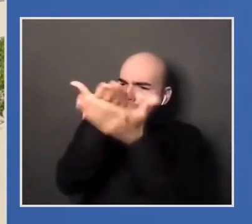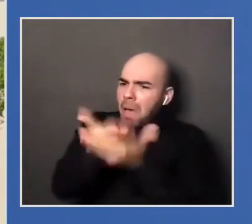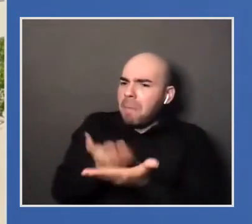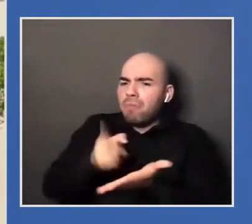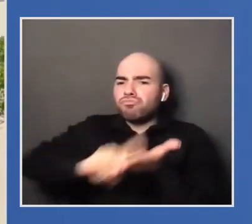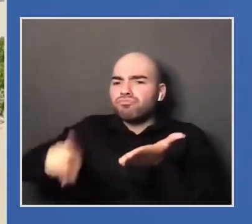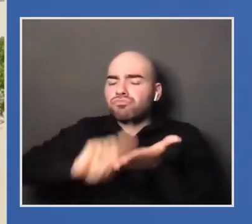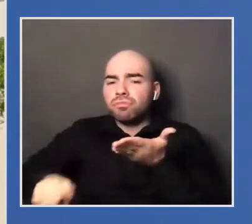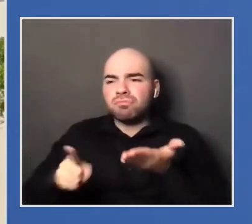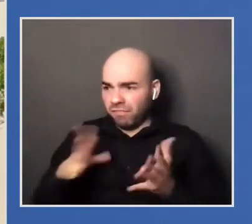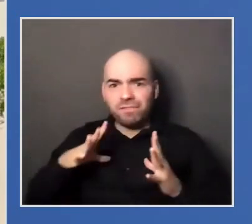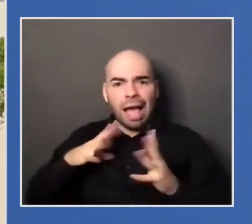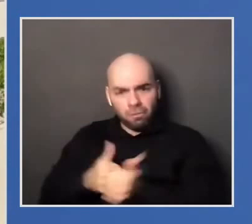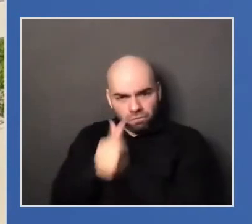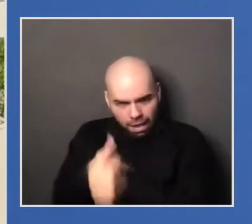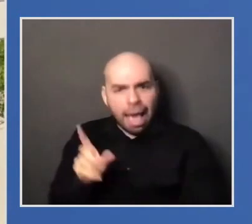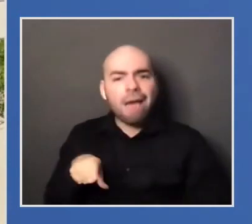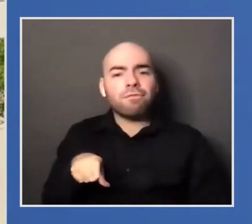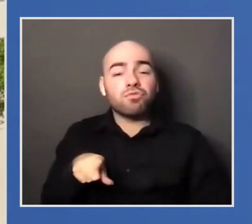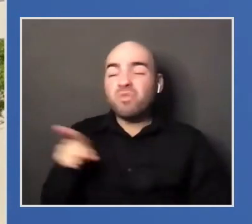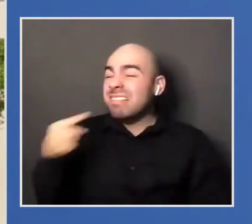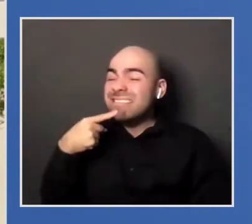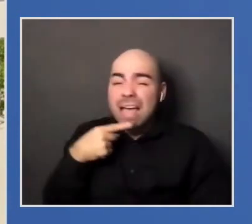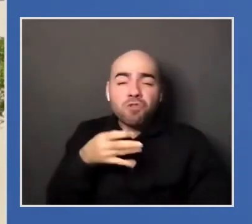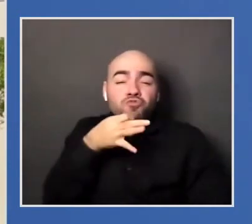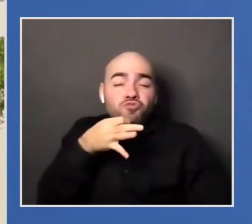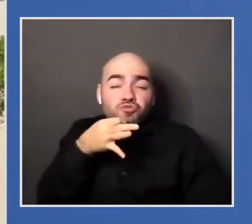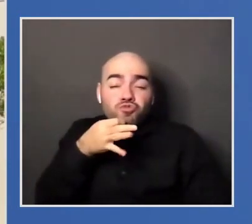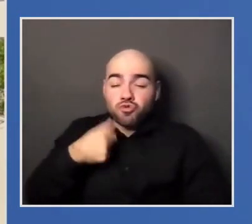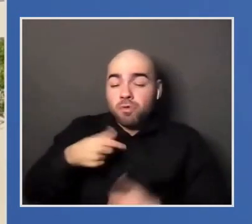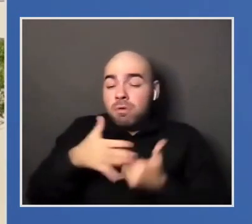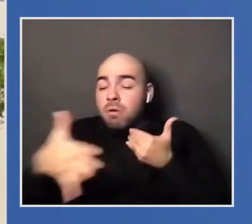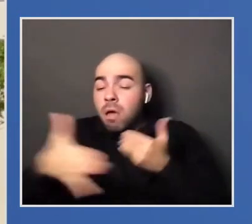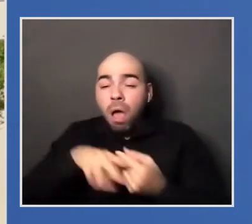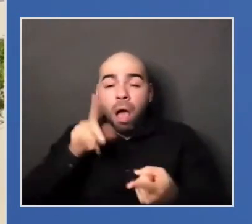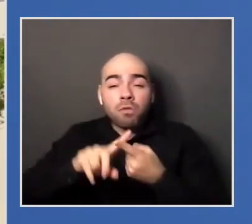MATTERS. FLORIDA MATTERS. IN THESE FINAL DAYS STAY IN POWER. DAY OPTIMISTIC.